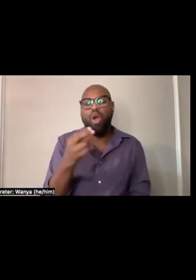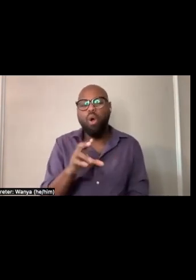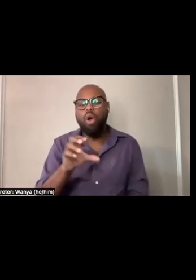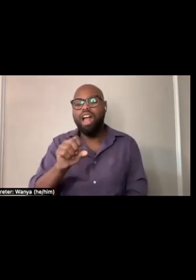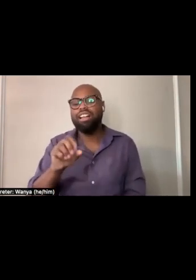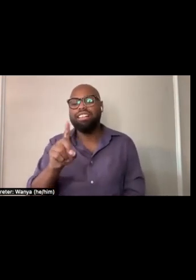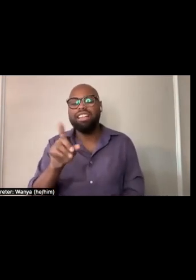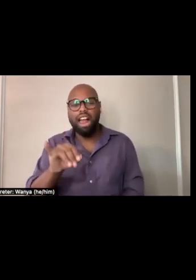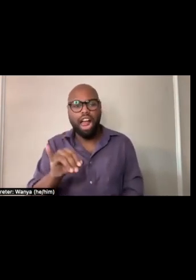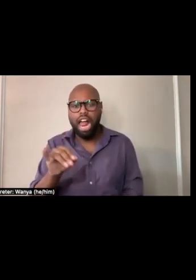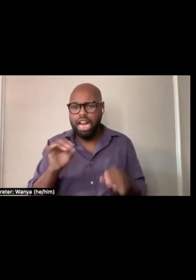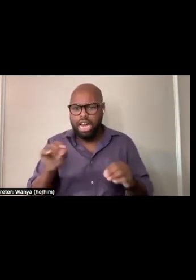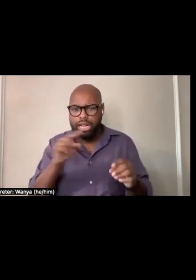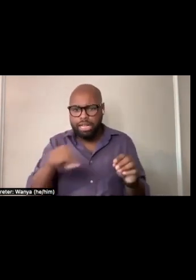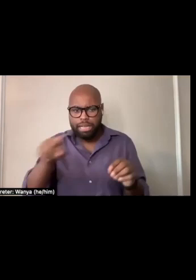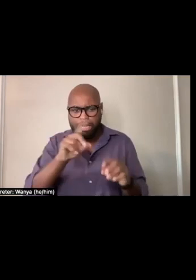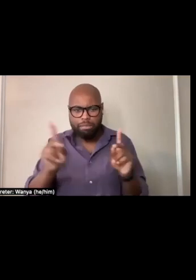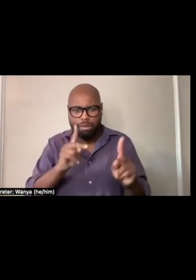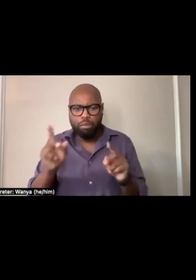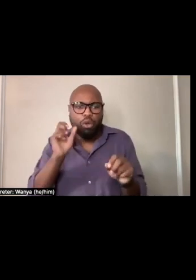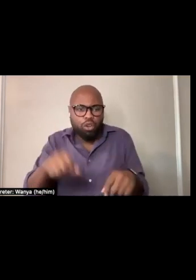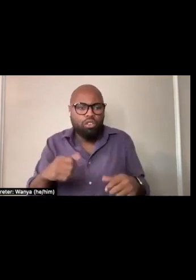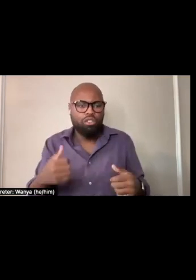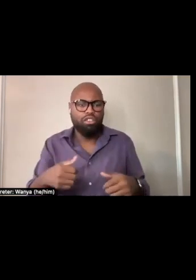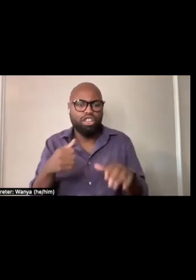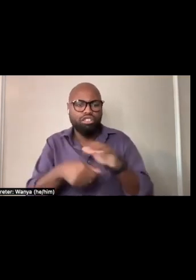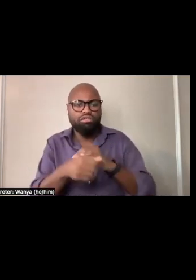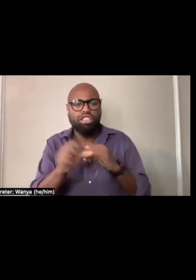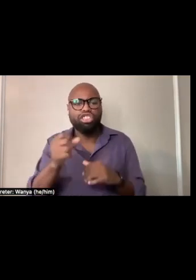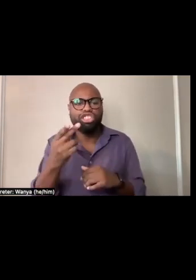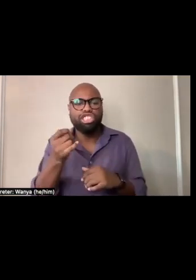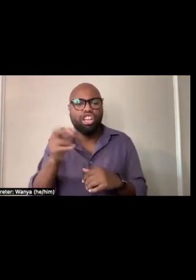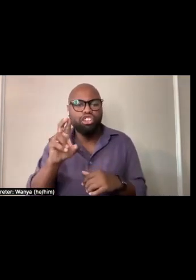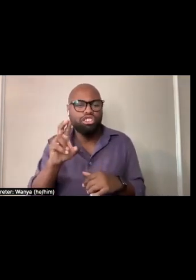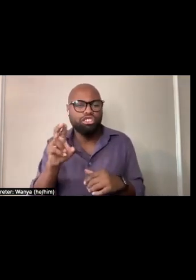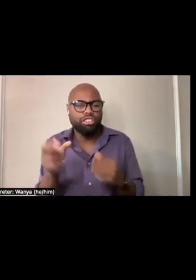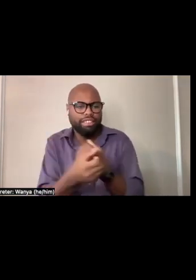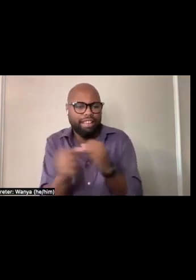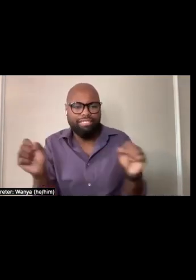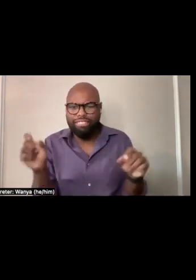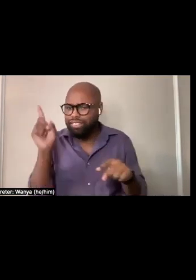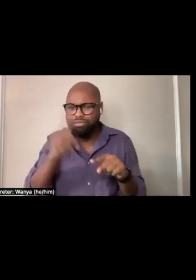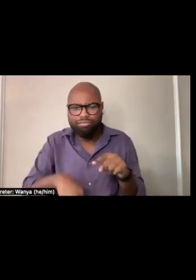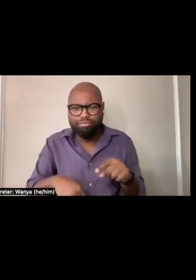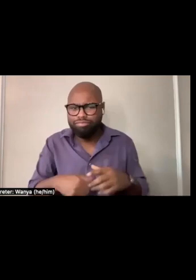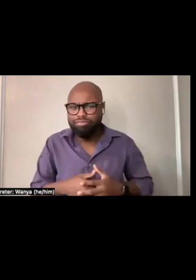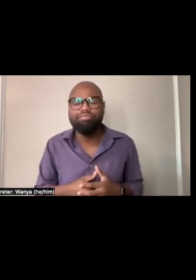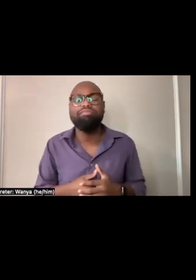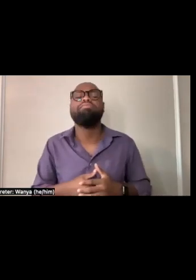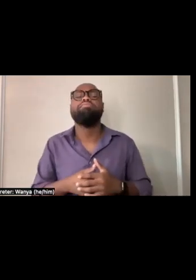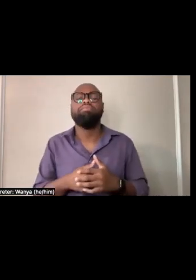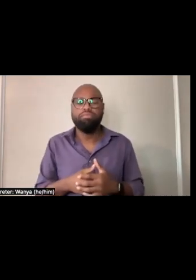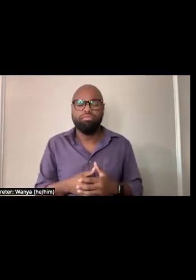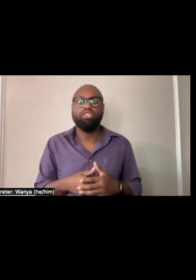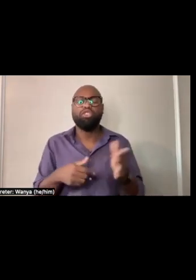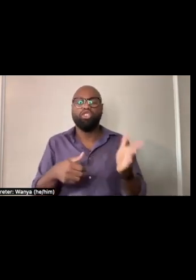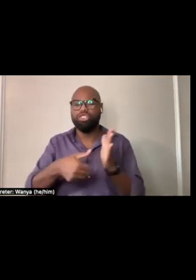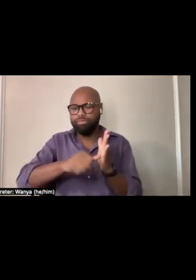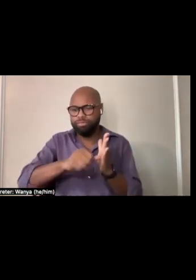shelter in place safely. Next slide, please. So just to illustrate the point, obviously,